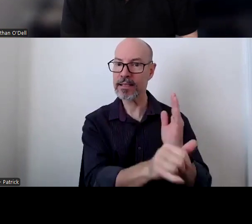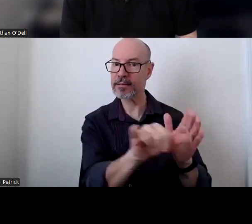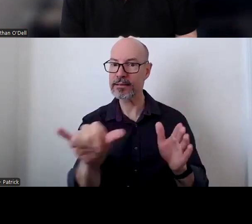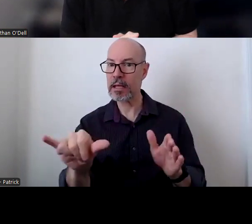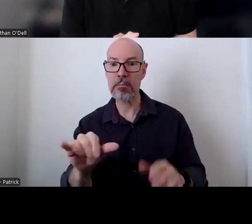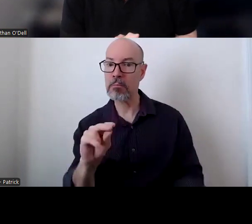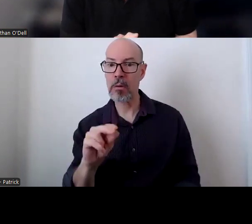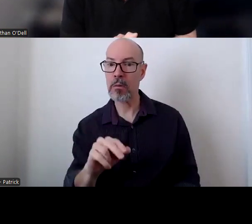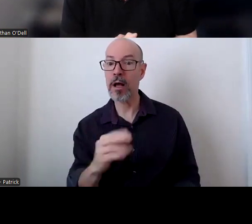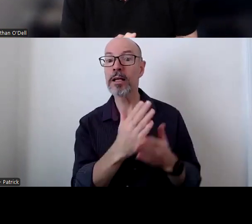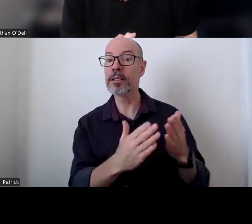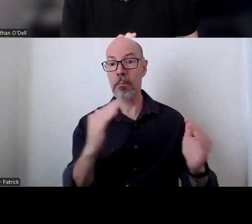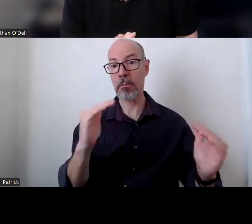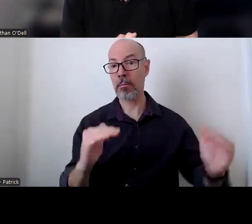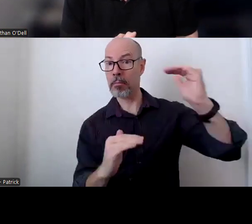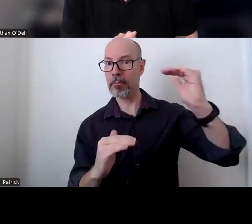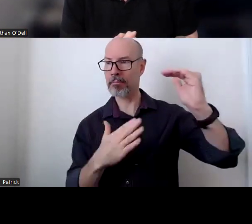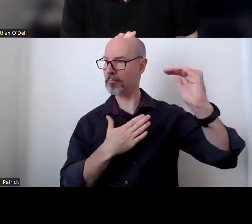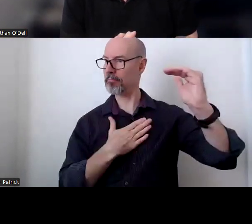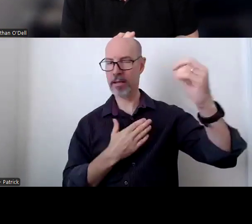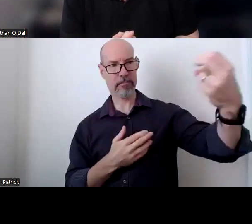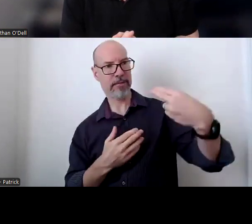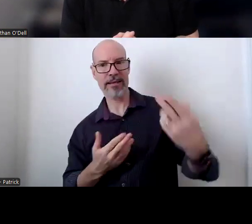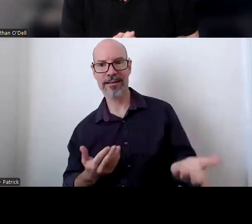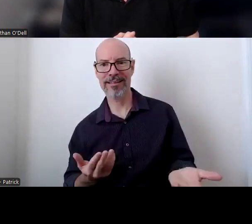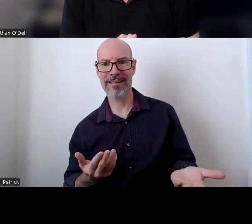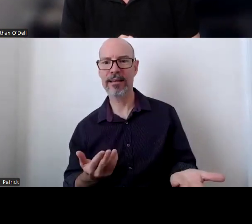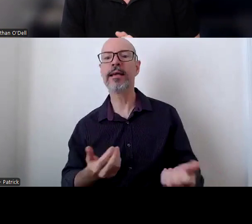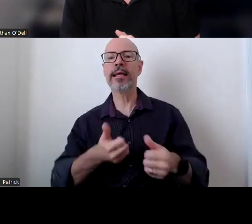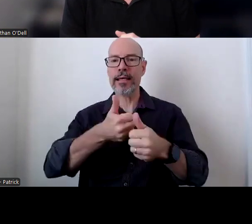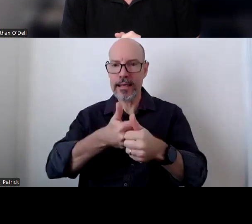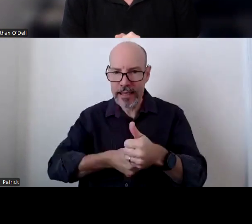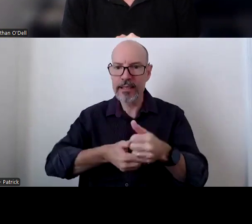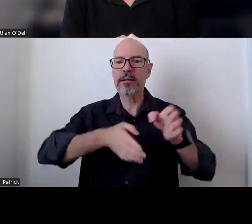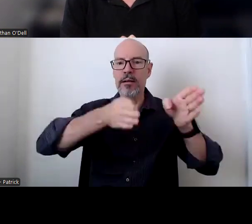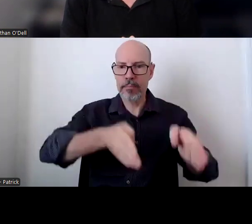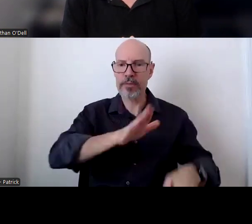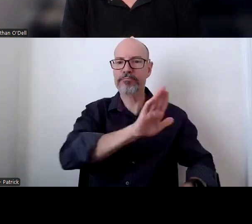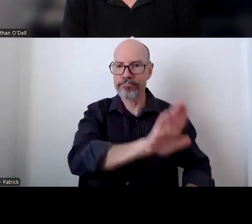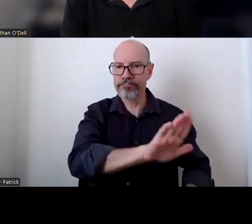those abilities. Some people exceed my Everybody is an individual. That also has to do with